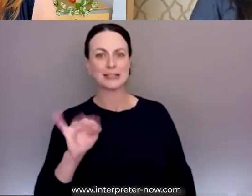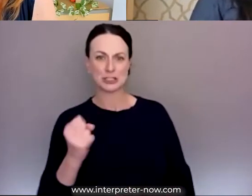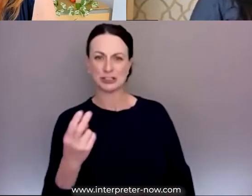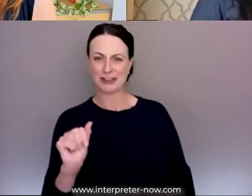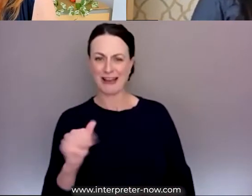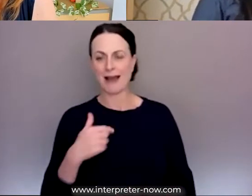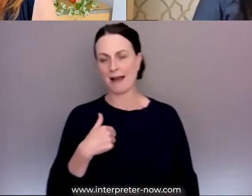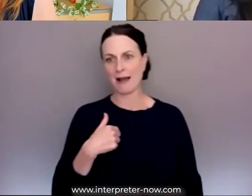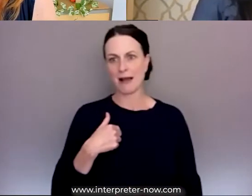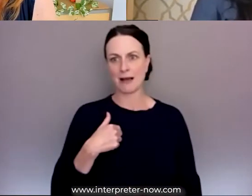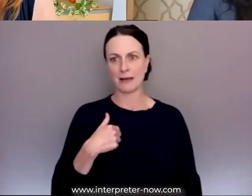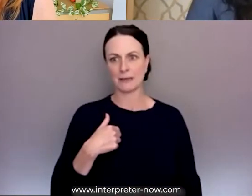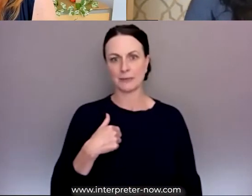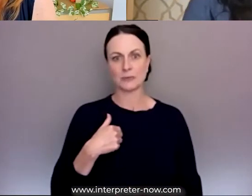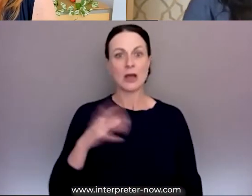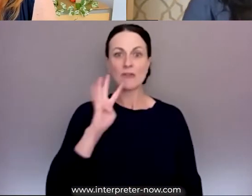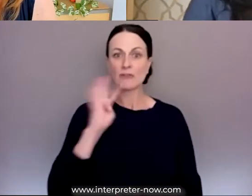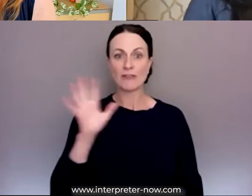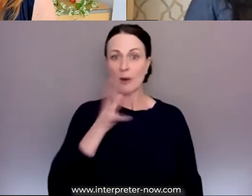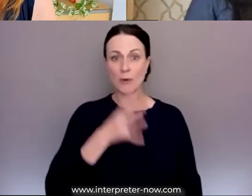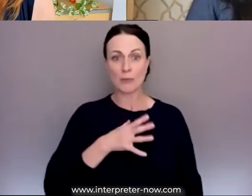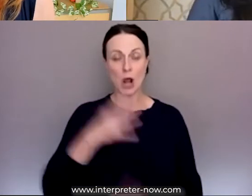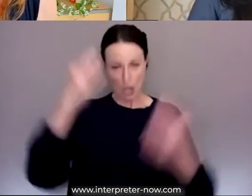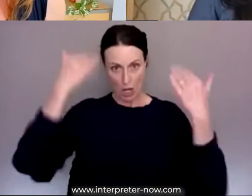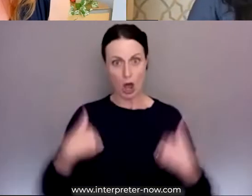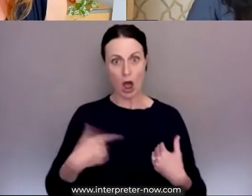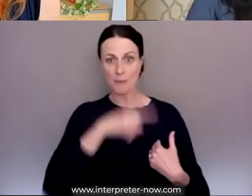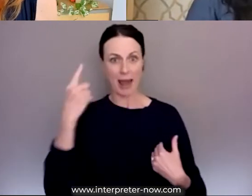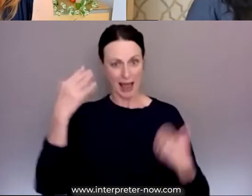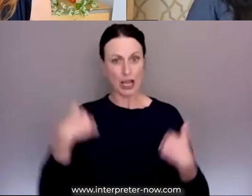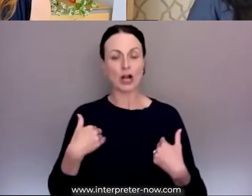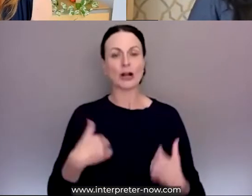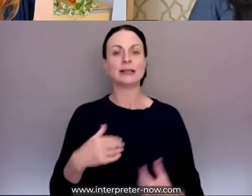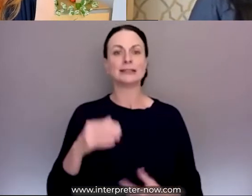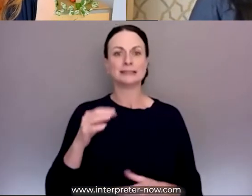I am a 45-year-old woman with long black hair, Indian American.